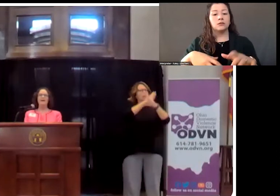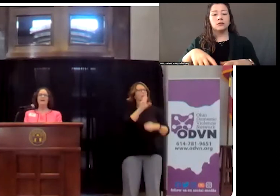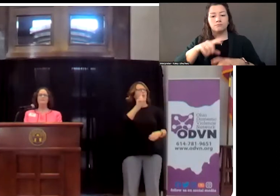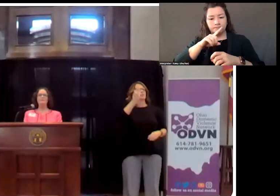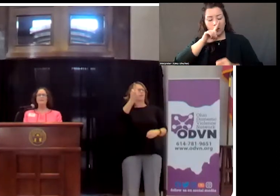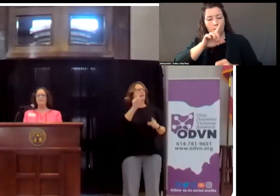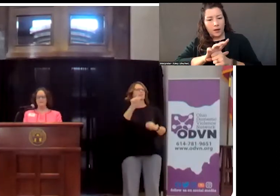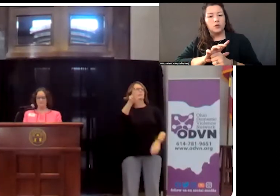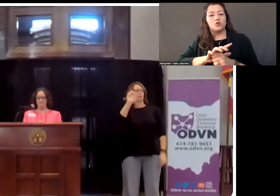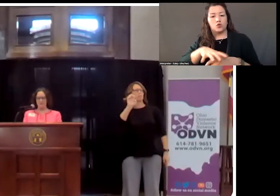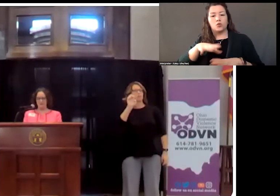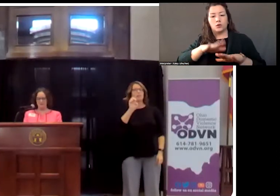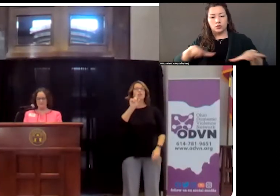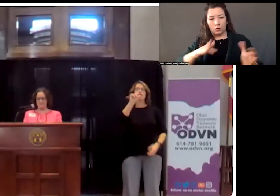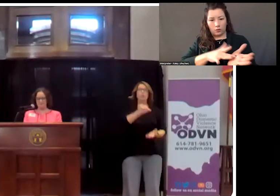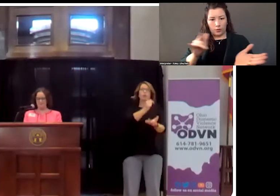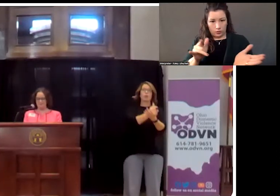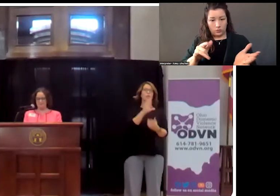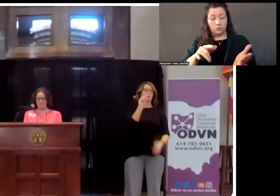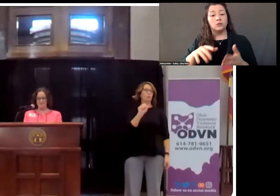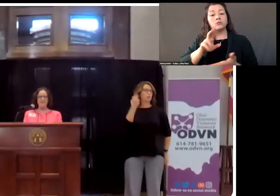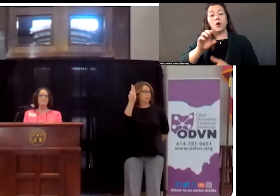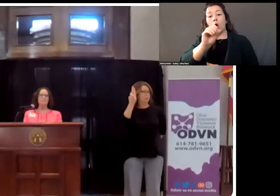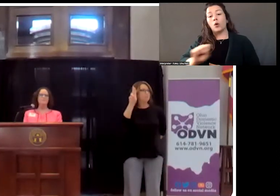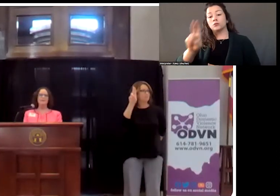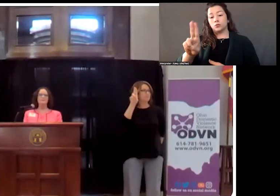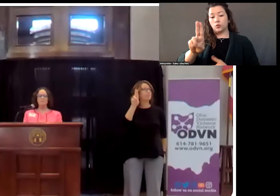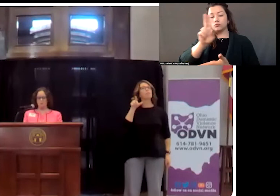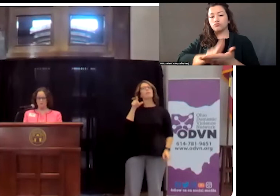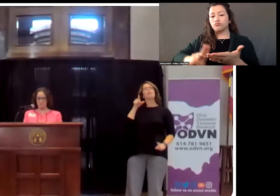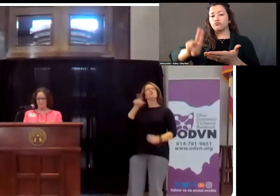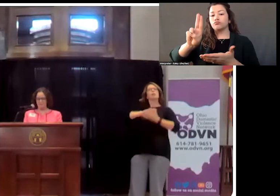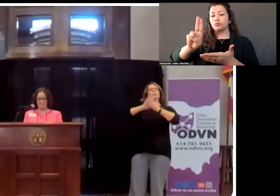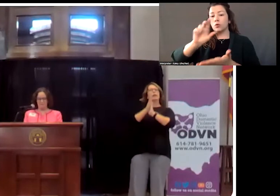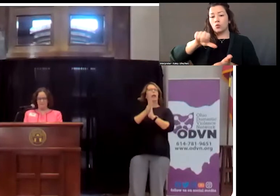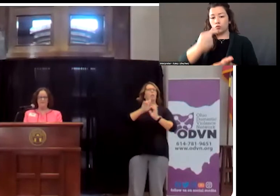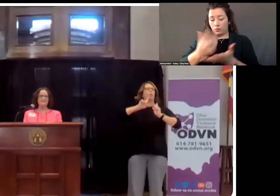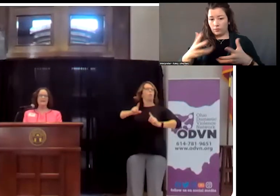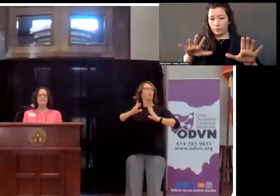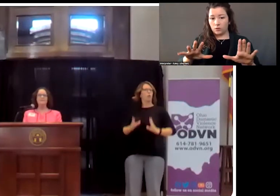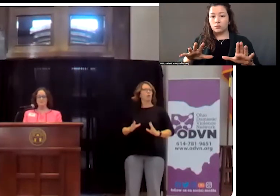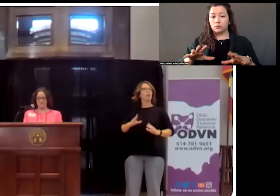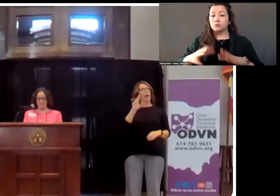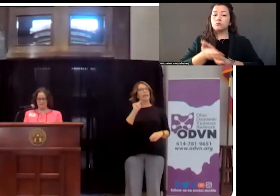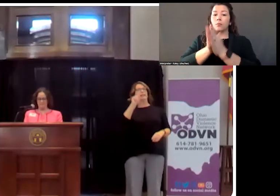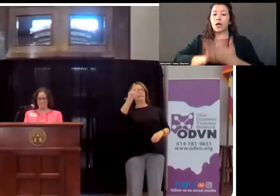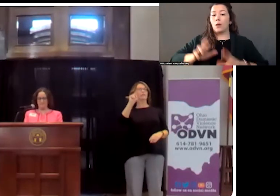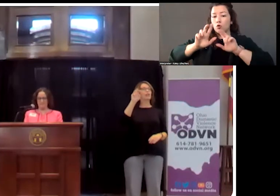After graduating from the Ohio State University, Bridget became a reporter and then a television news anchor.